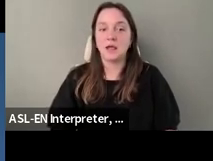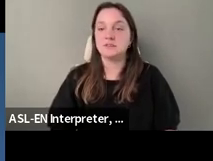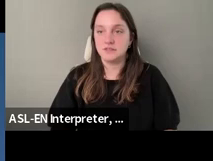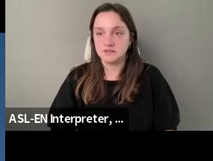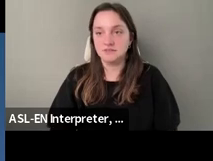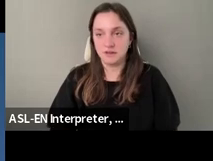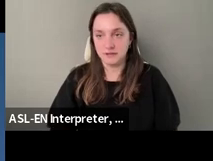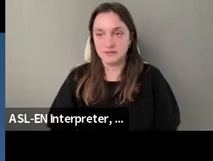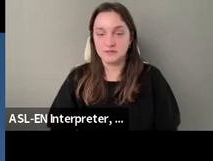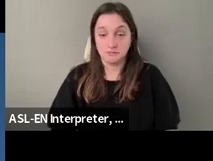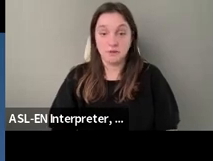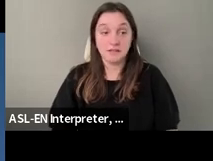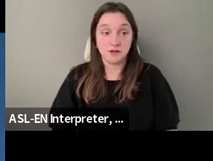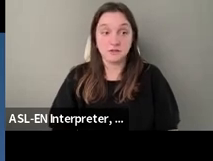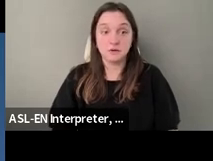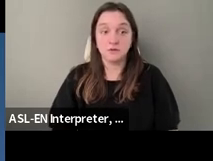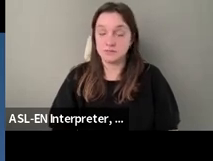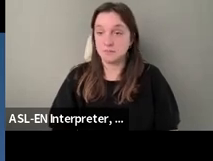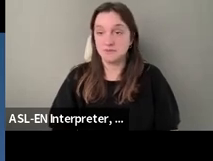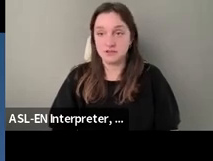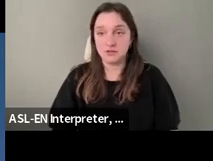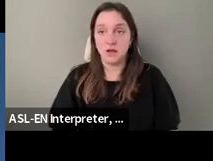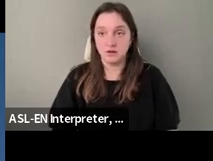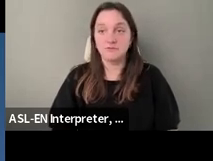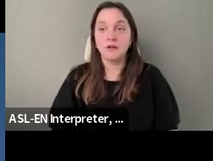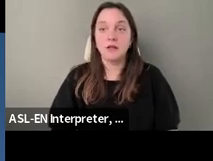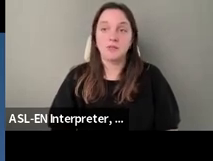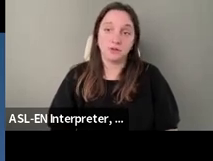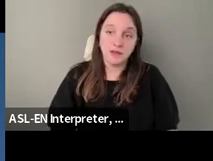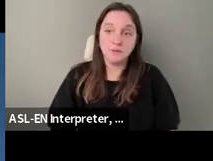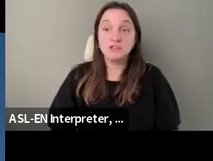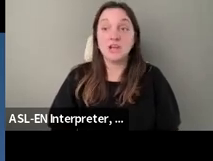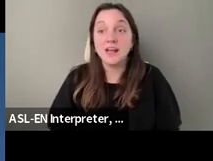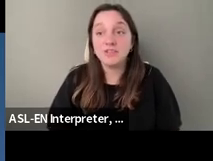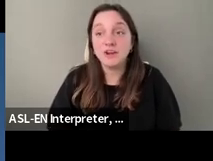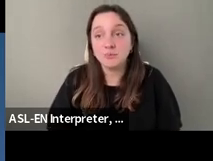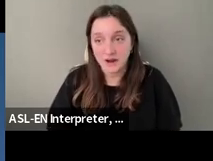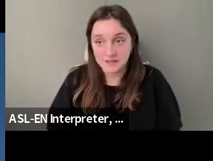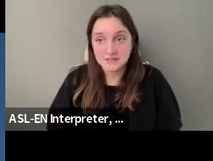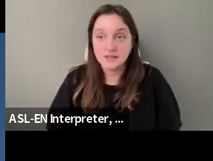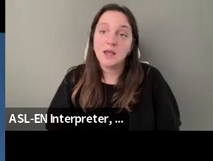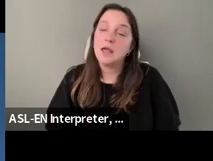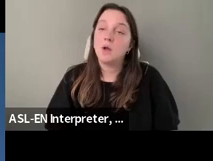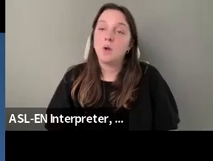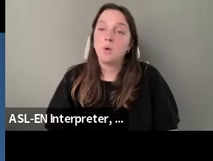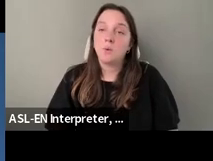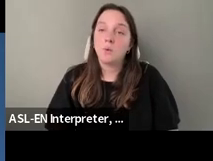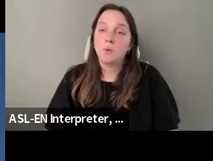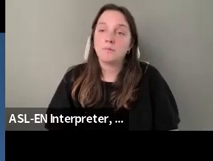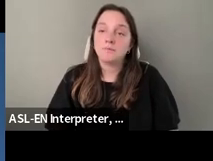development. It's also deprivation of their language and their rights. Unfortunately, this ensures that as they grow into